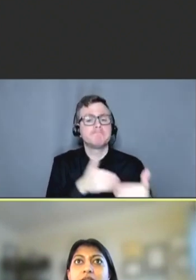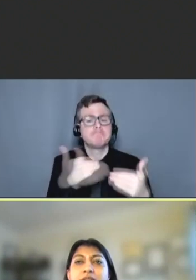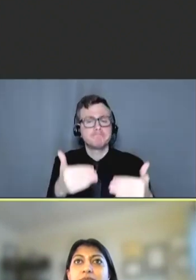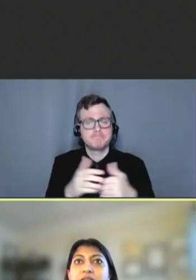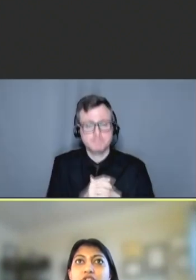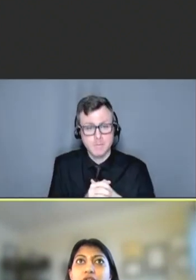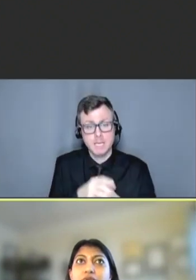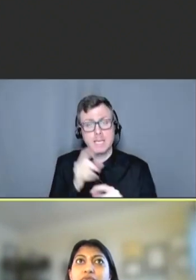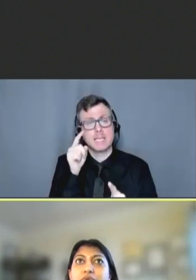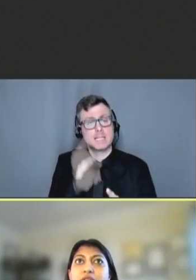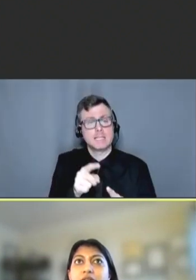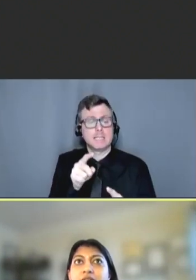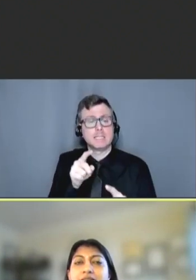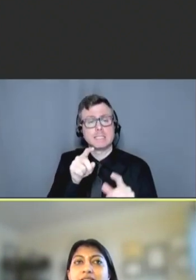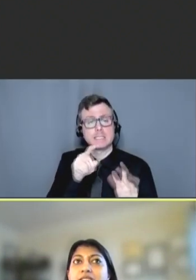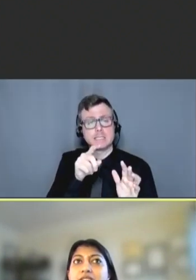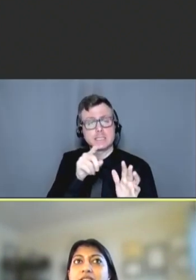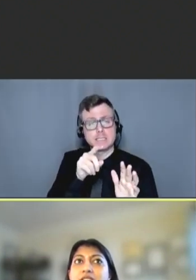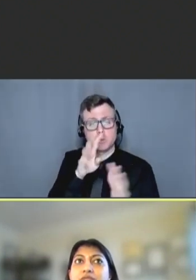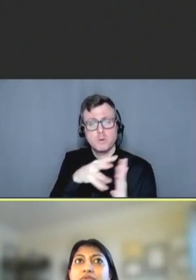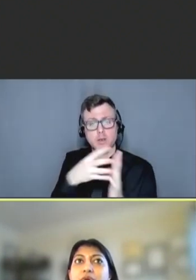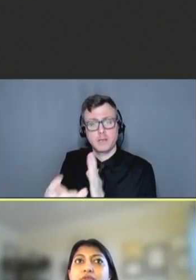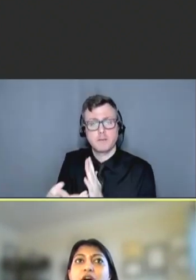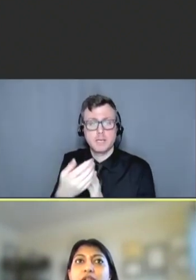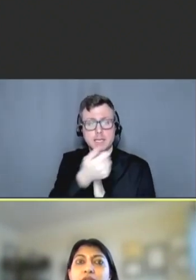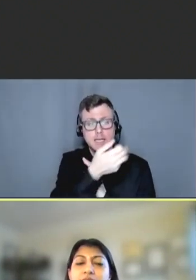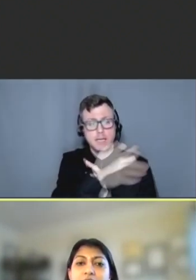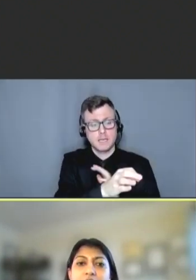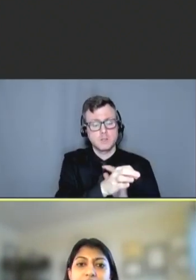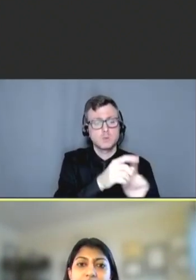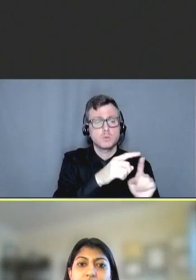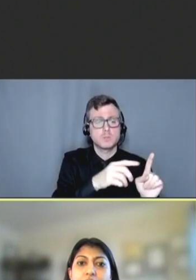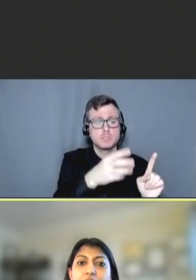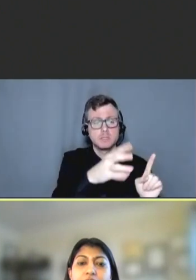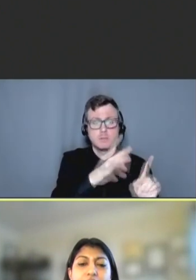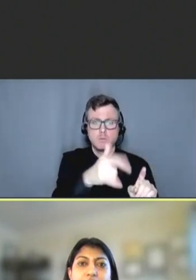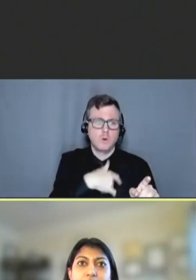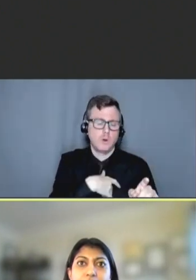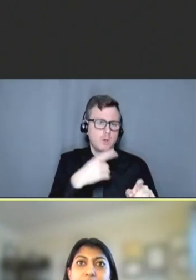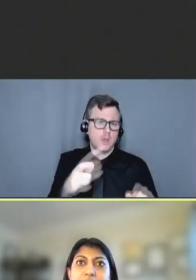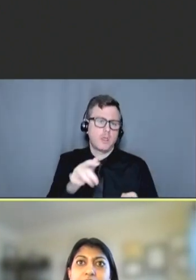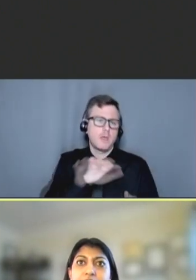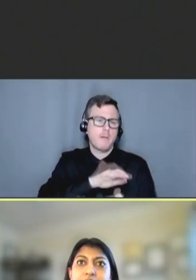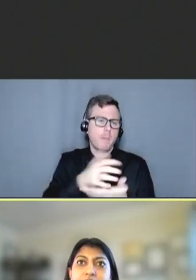Now this picture for the 19 to 64, the volumes obviously are whole lot lower because this